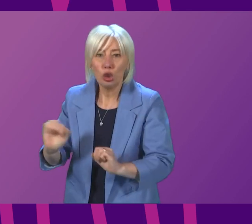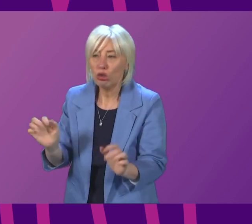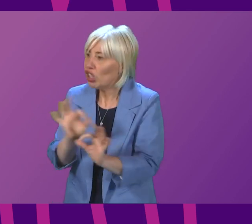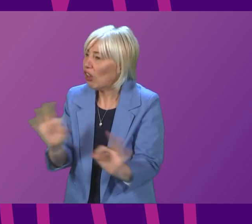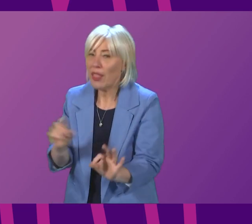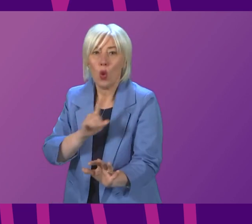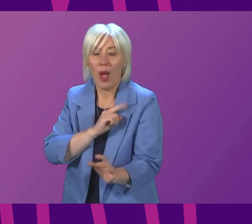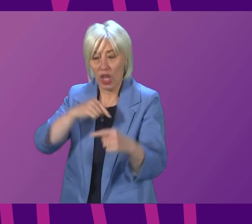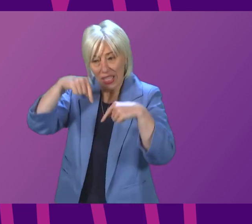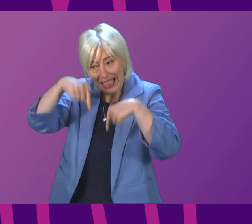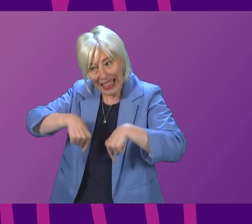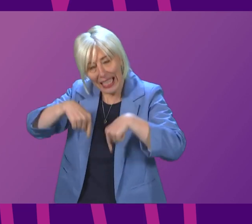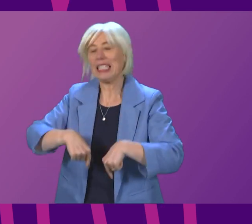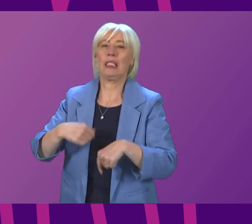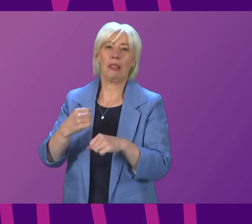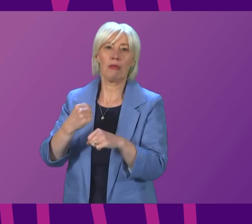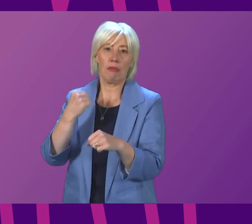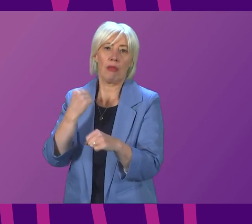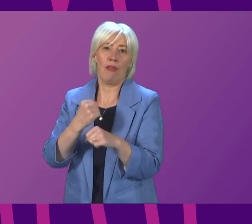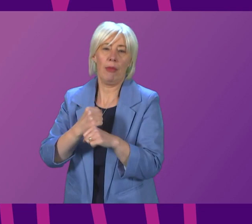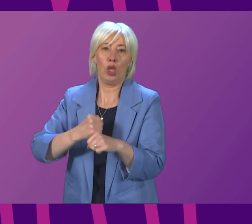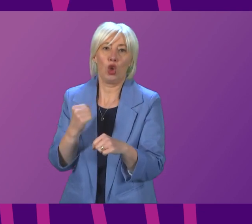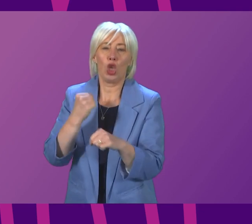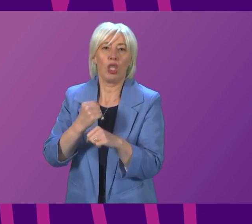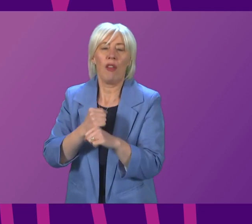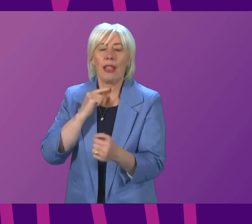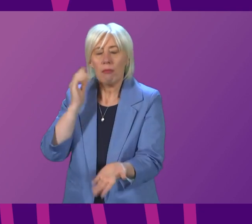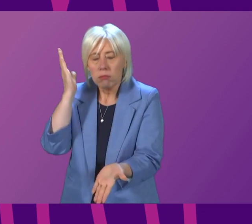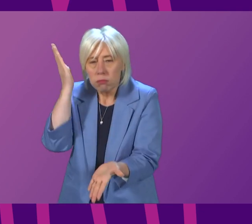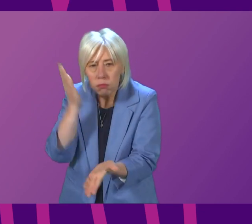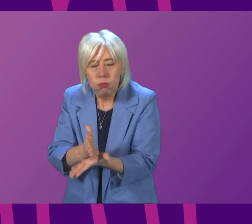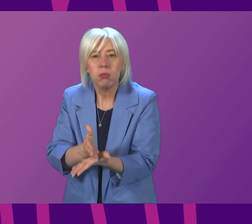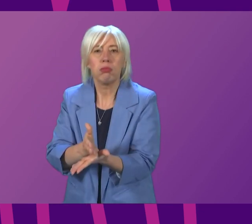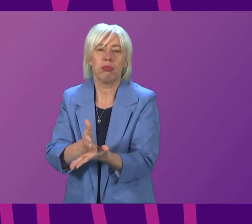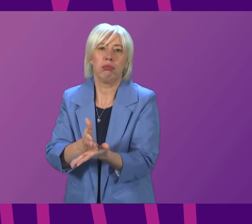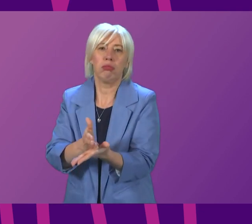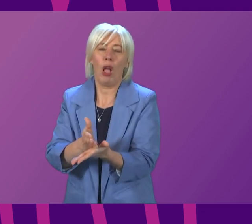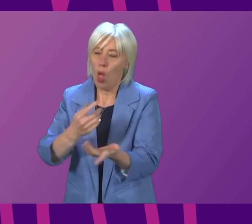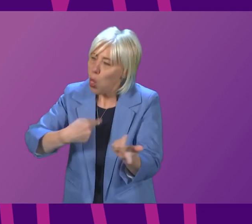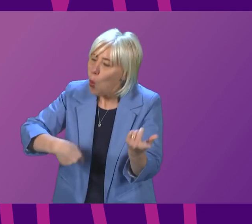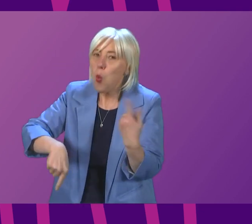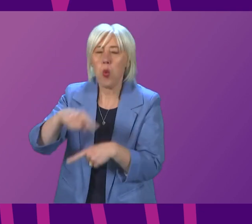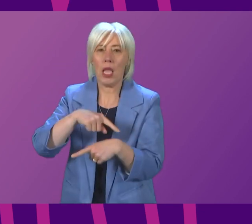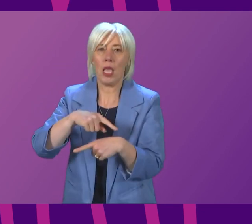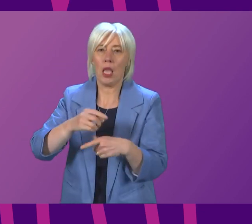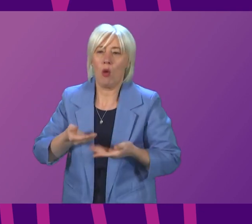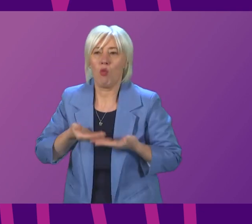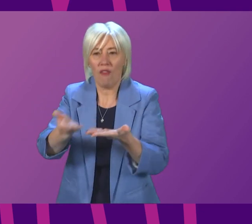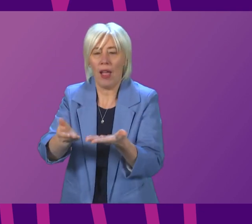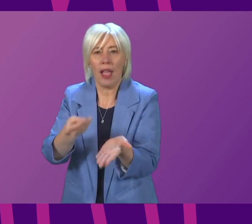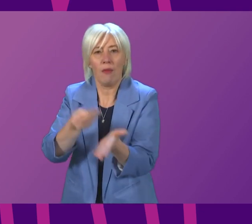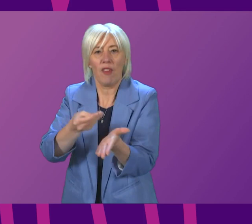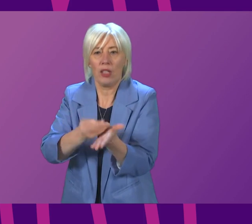This Government has made sure that we are providing financial support to businesses.